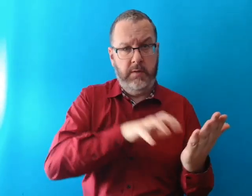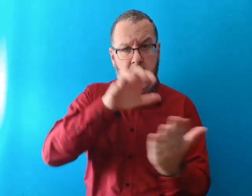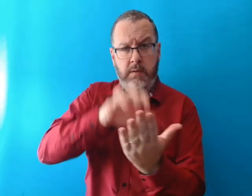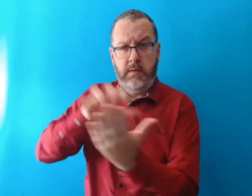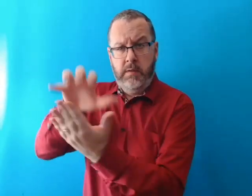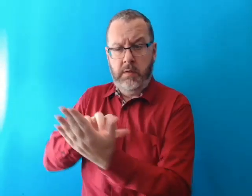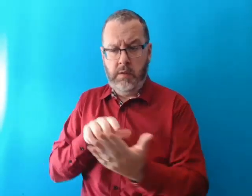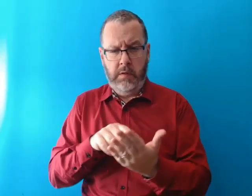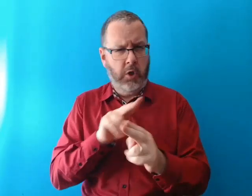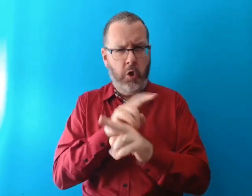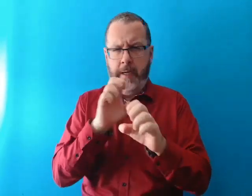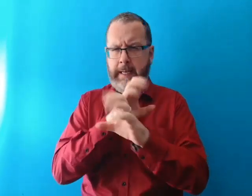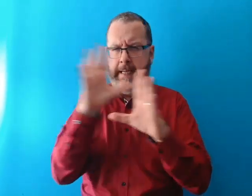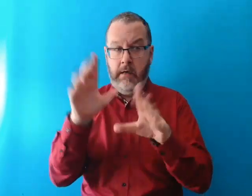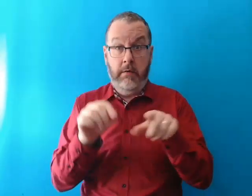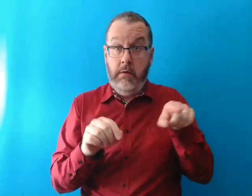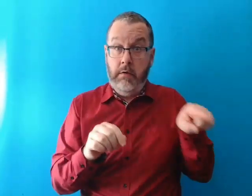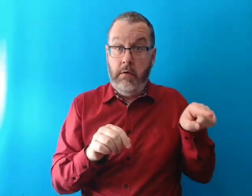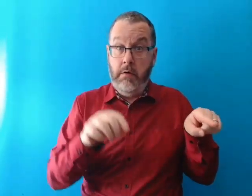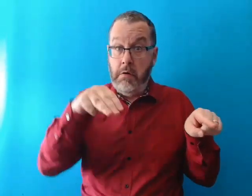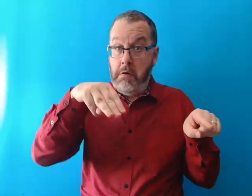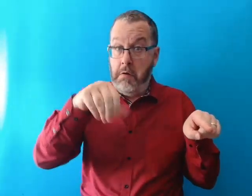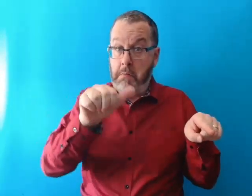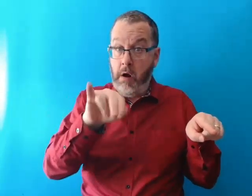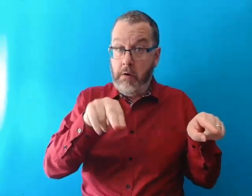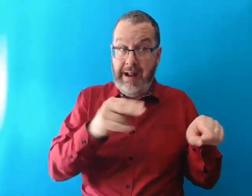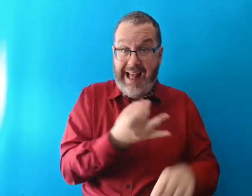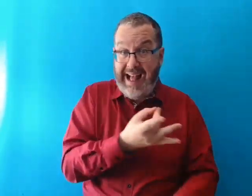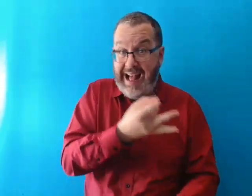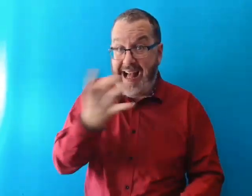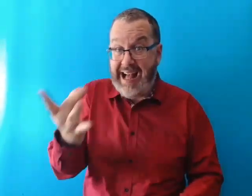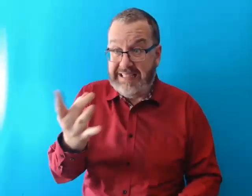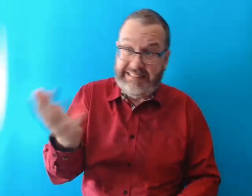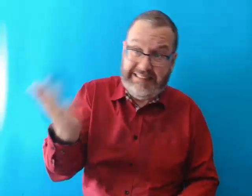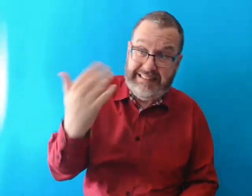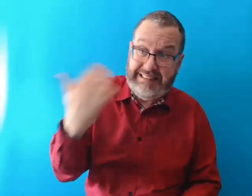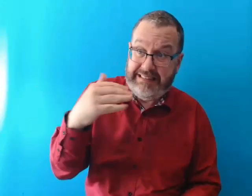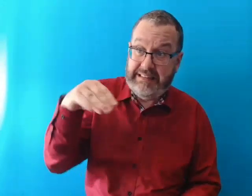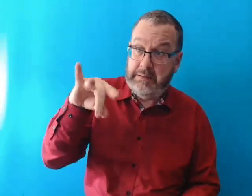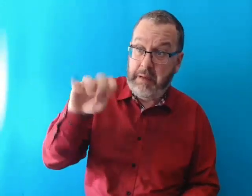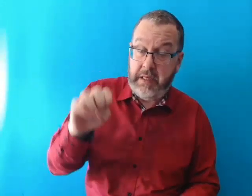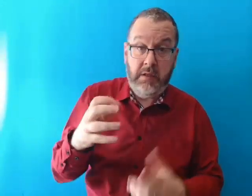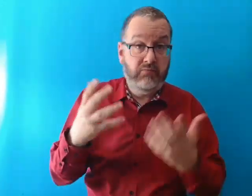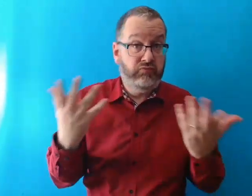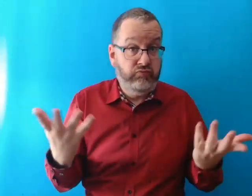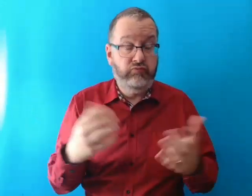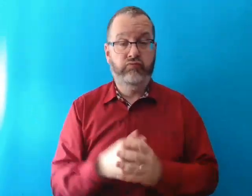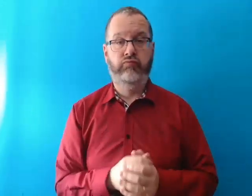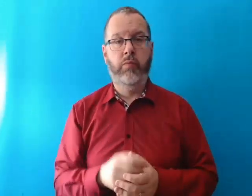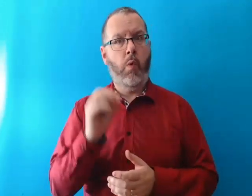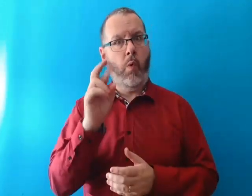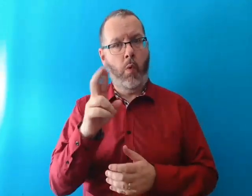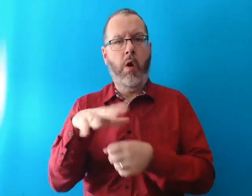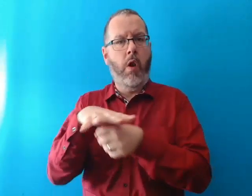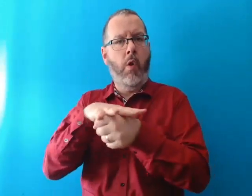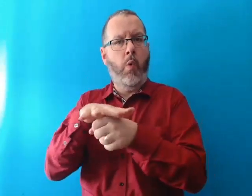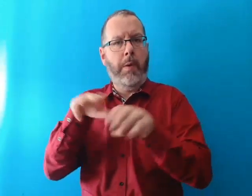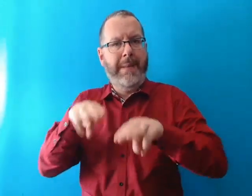whether Martin asked Mike to do this job for him or not. Perhaps some local people knew Mike was deaf